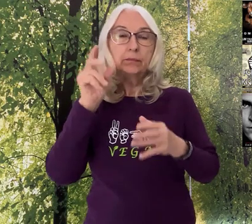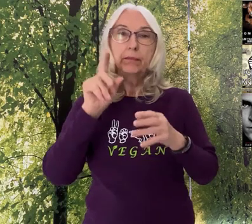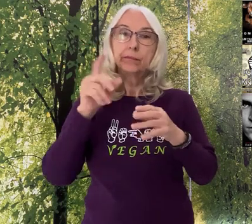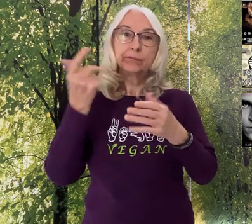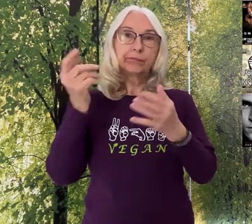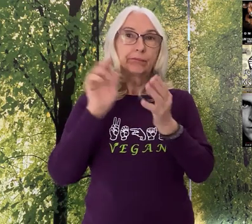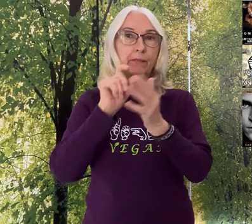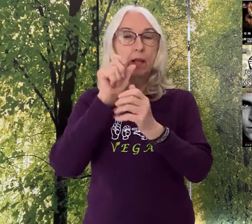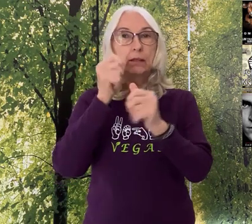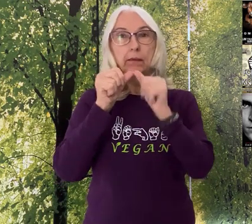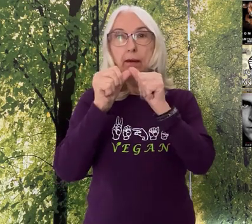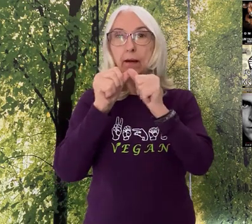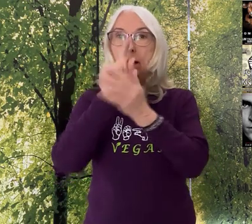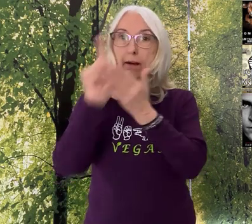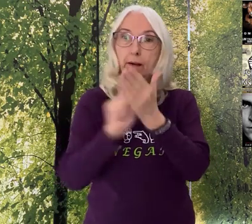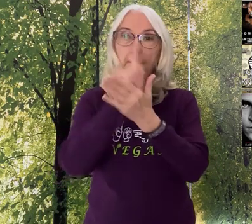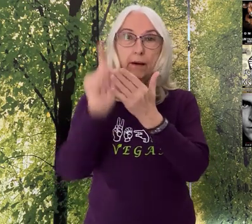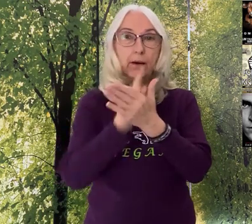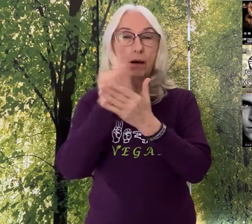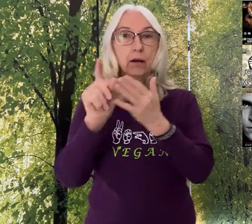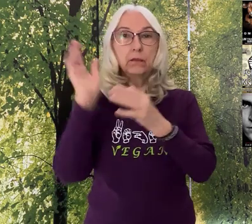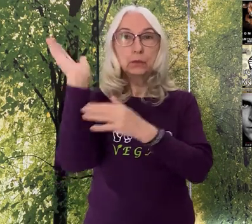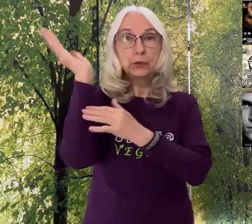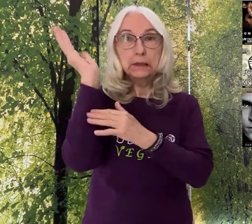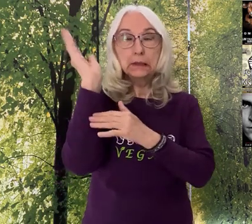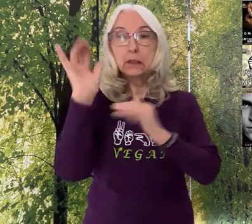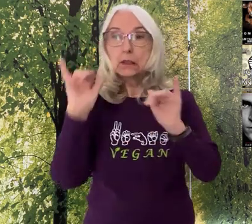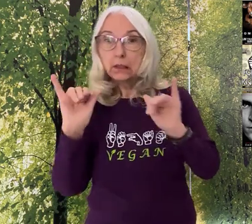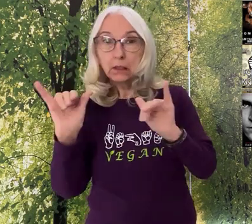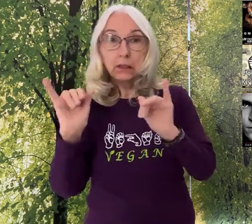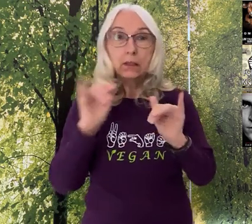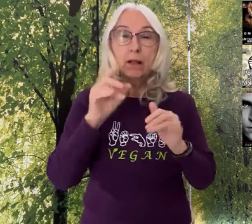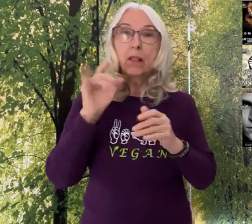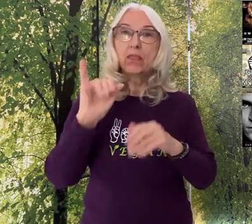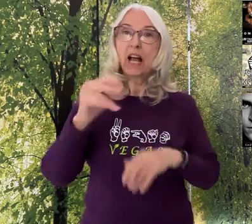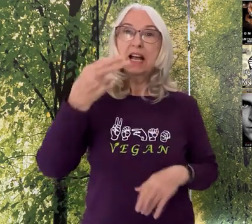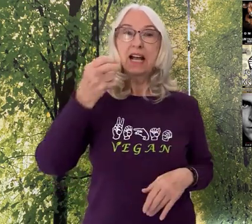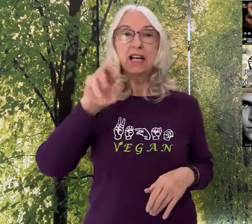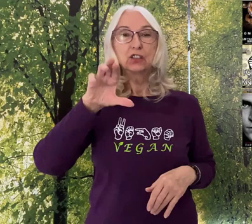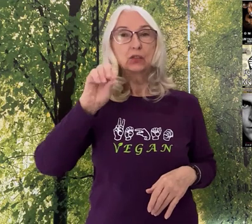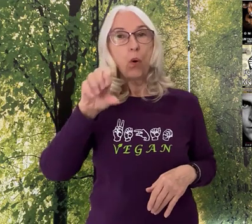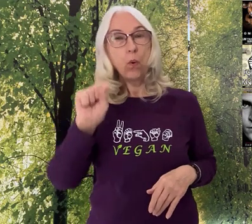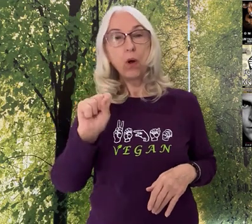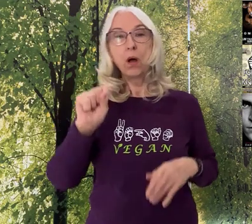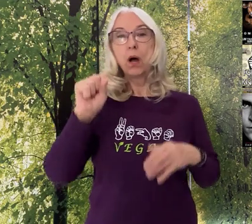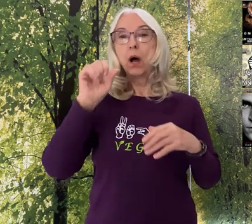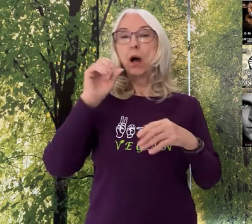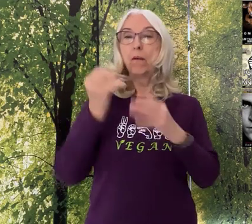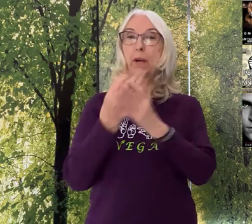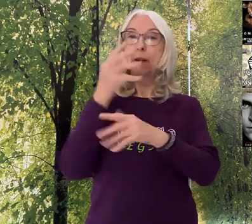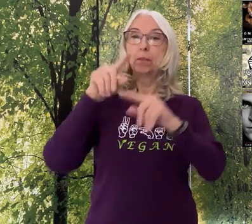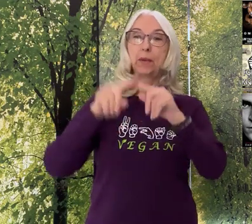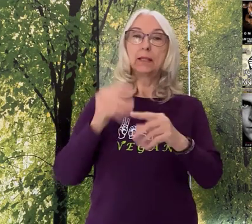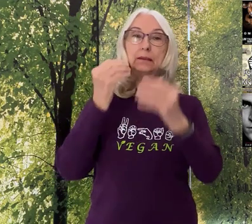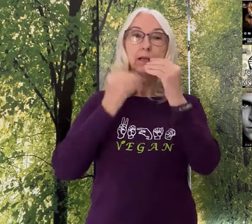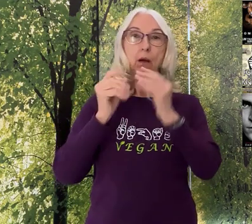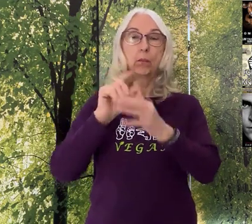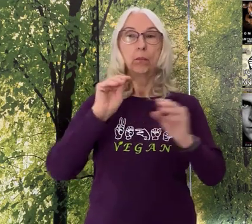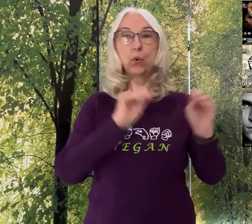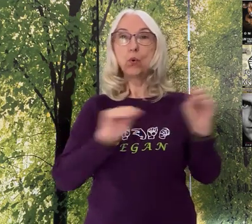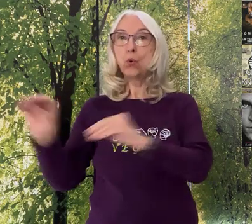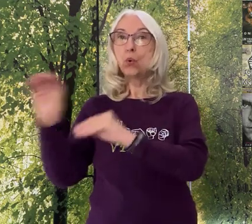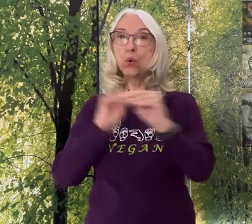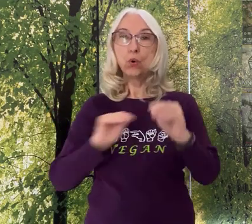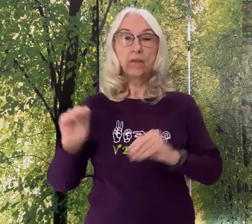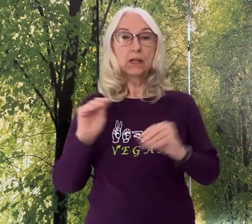countless hours of presentations by the heroes of the plant-based movement.